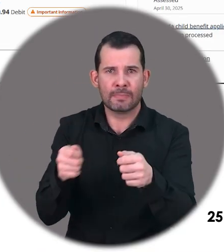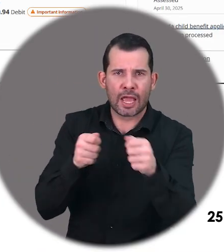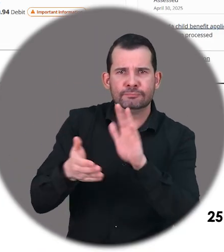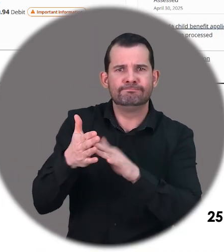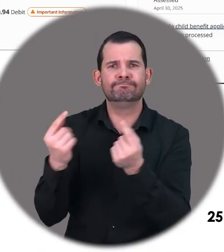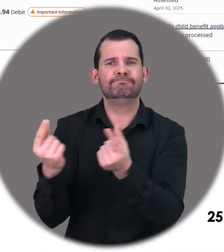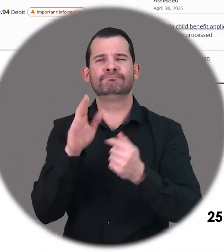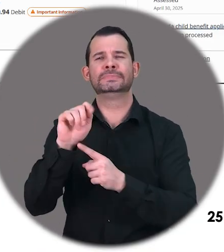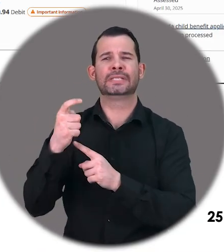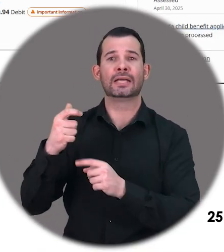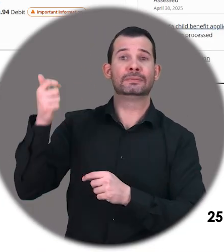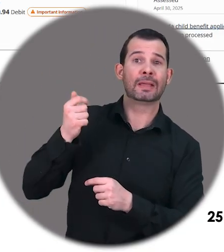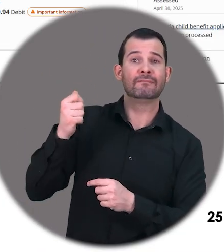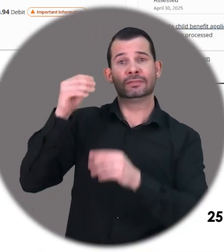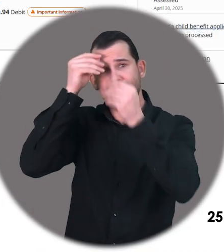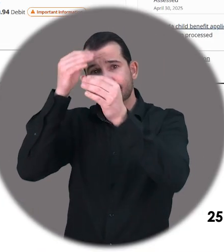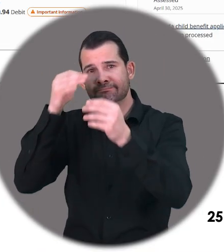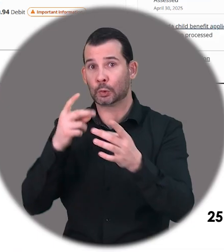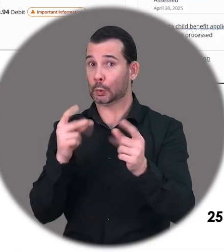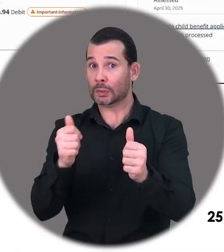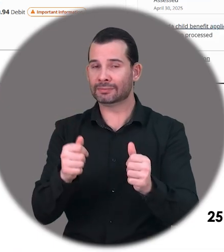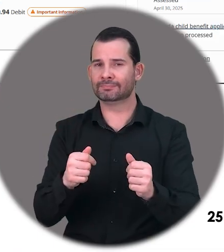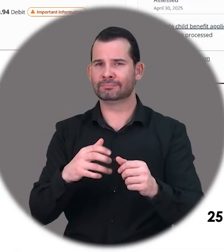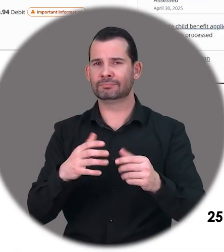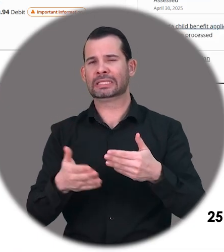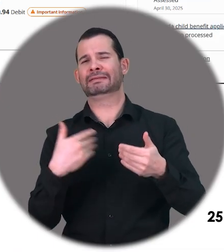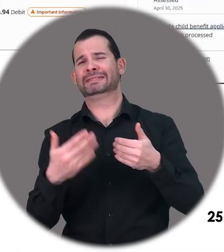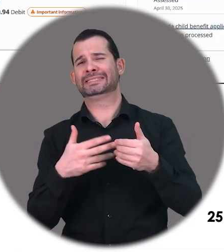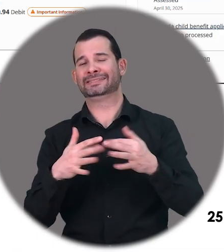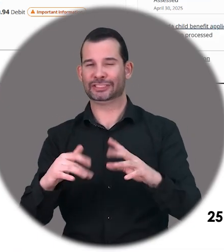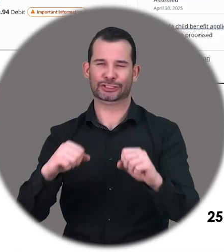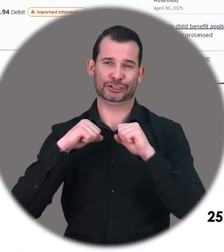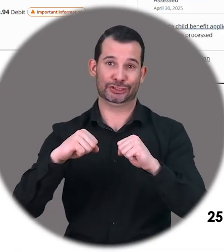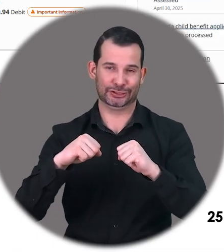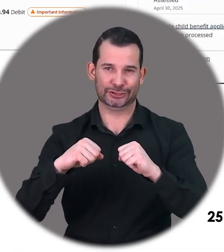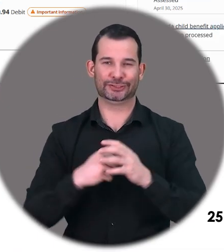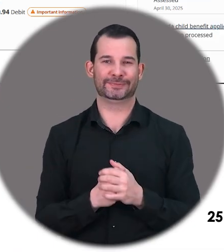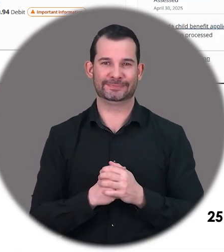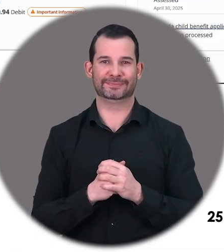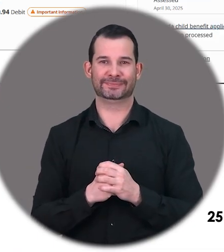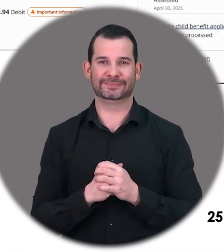your tax and benefit information quickly, conveniently, and securely.